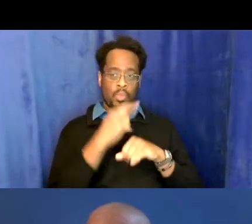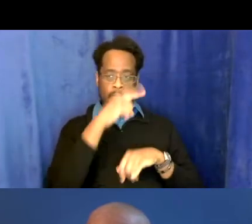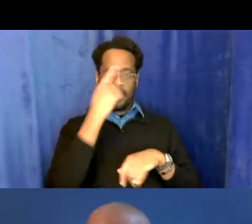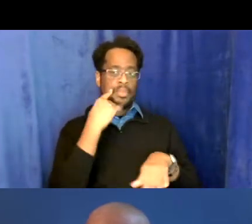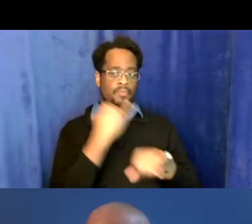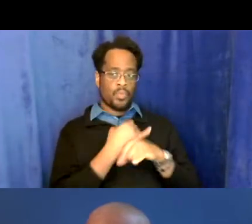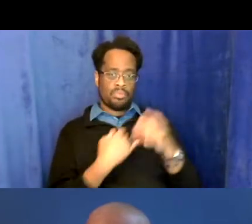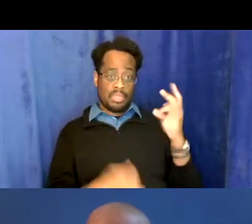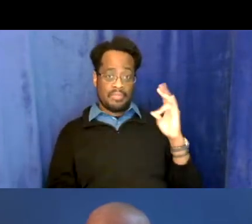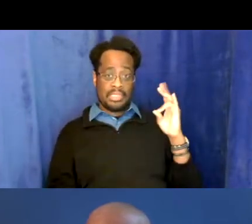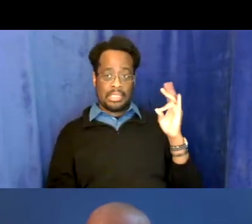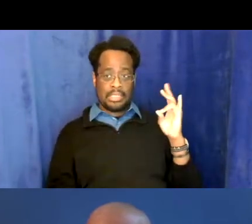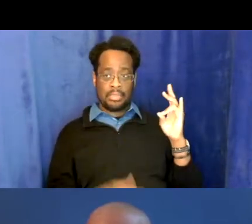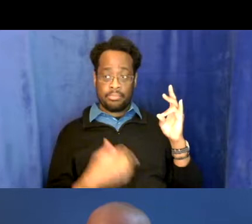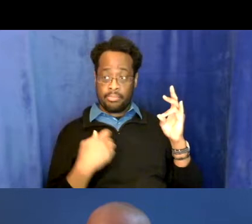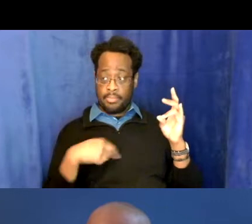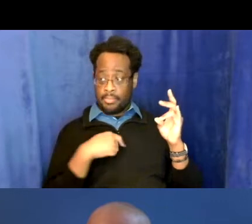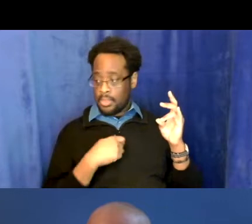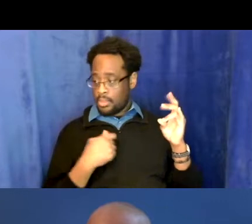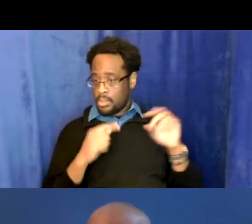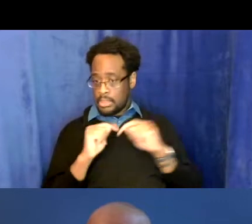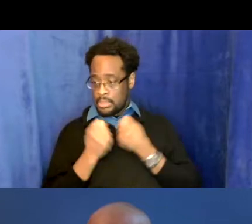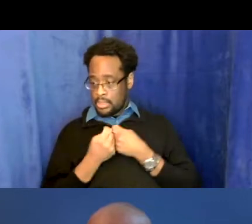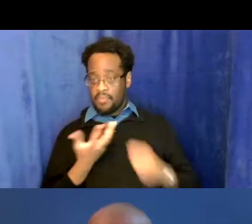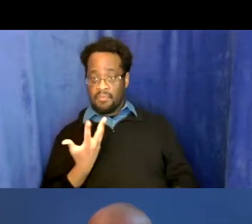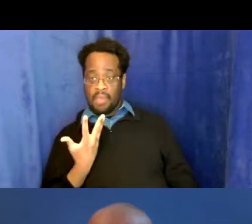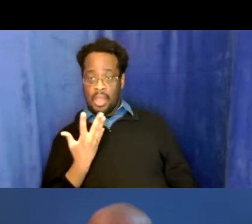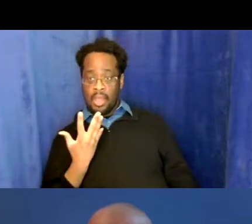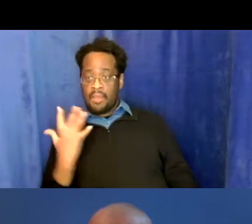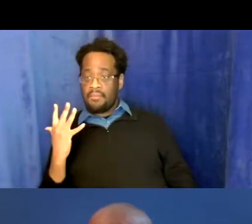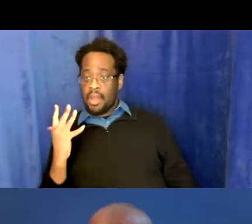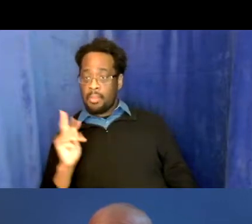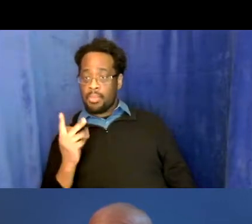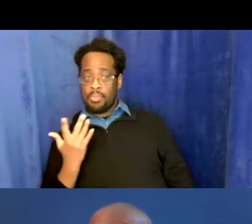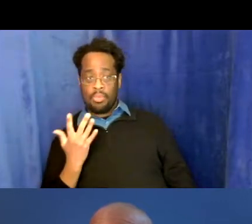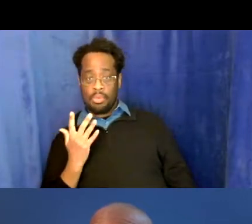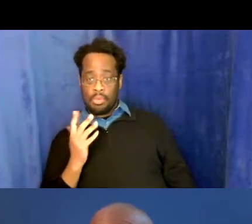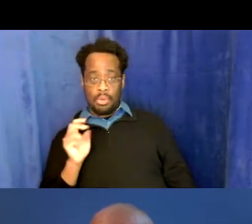about 17 institutes for black deaf students. 17, so the team and I went to five of those,